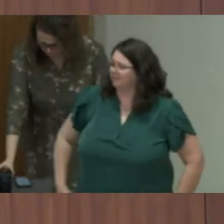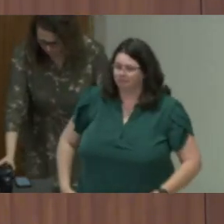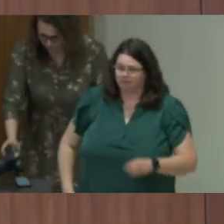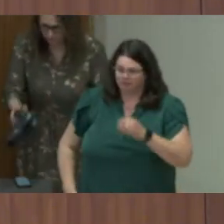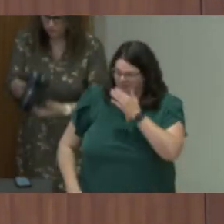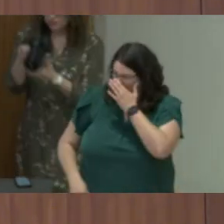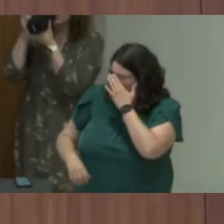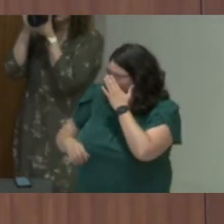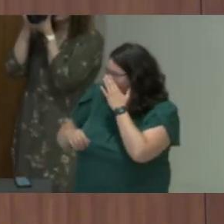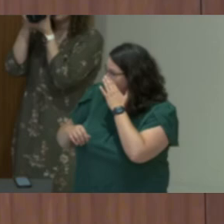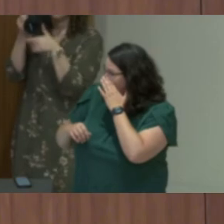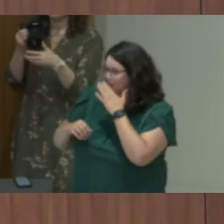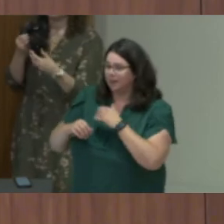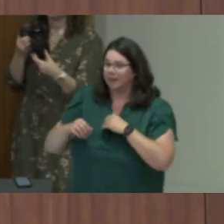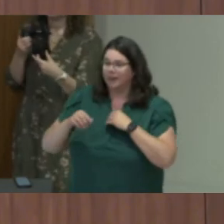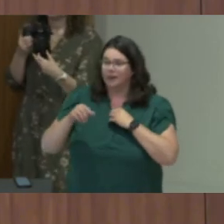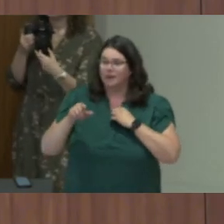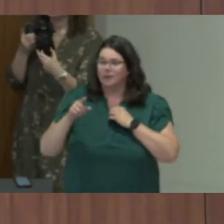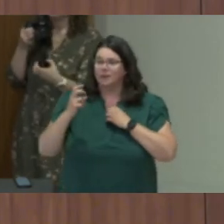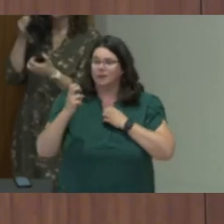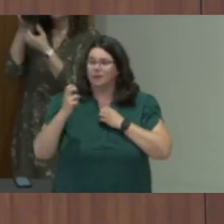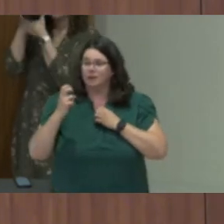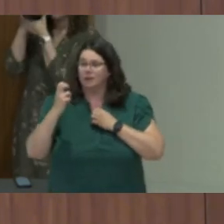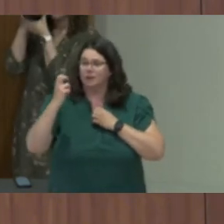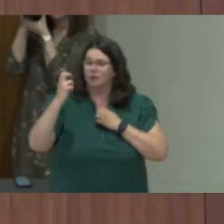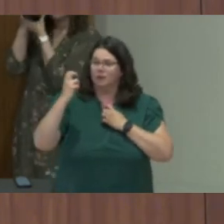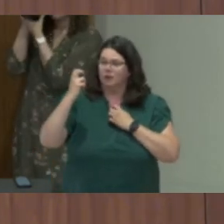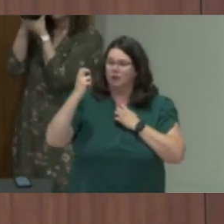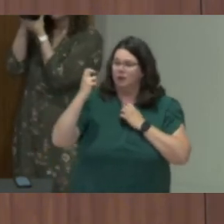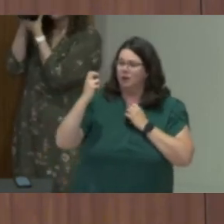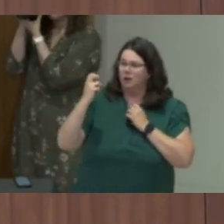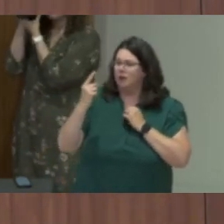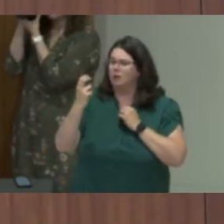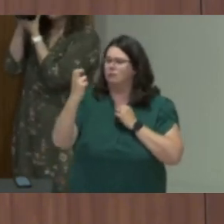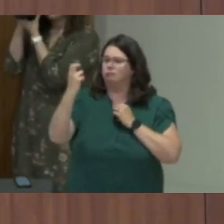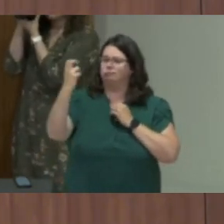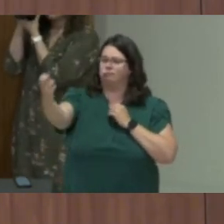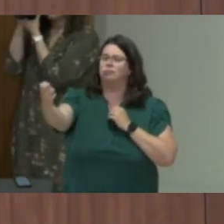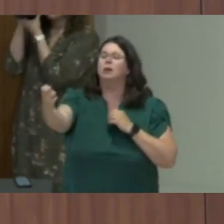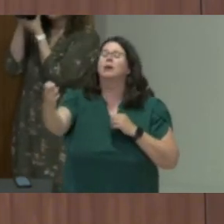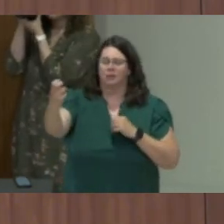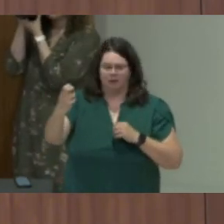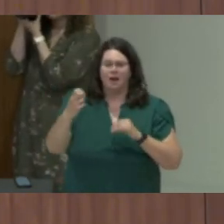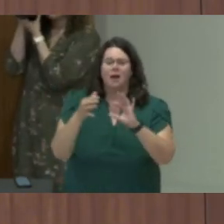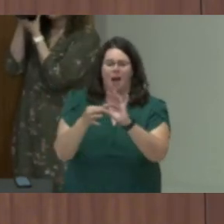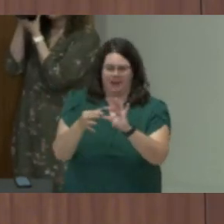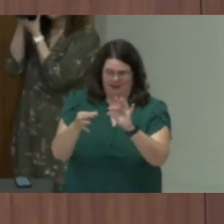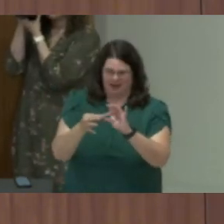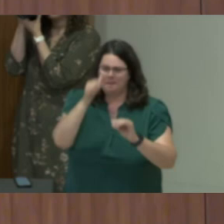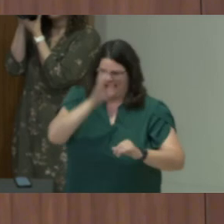Just a comment, observation. Thank you all very much. I'd like to propose that the church,